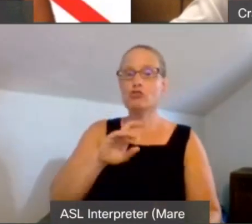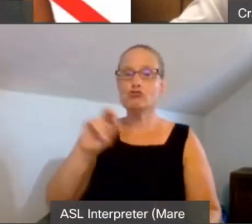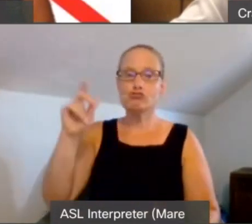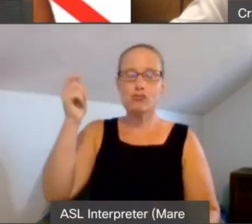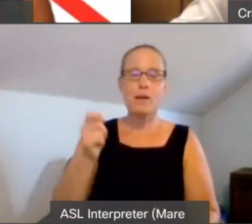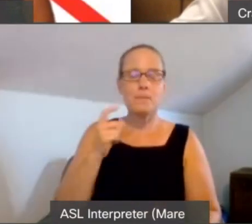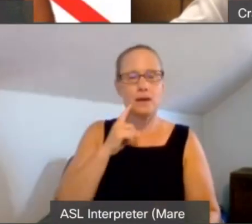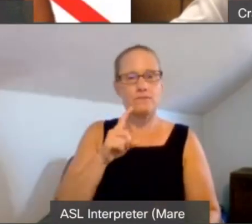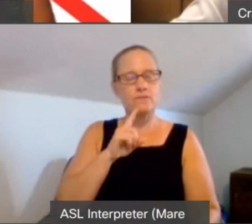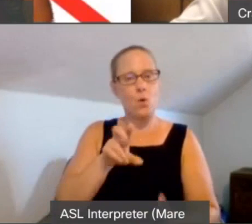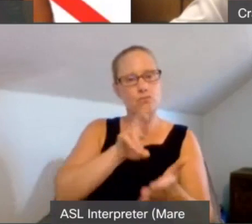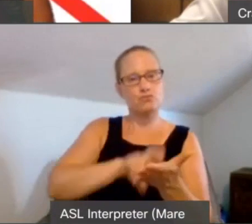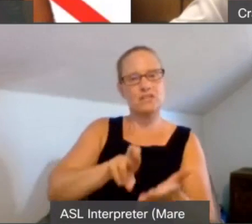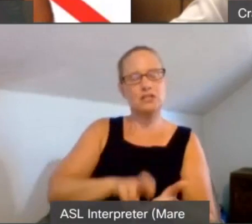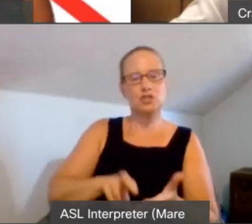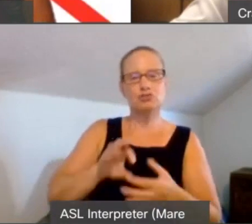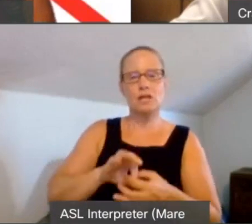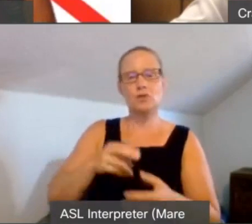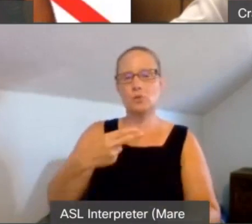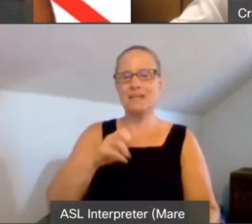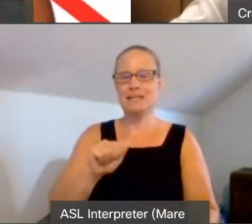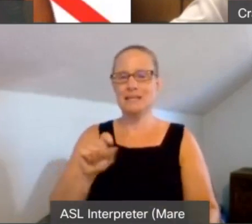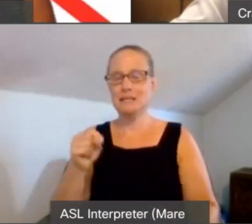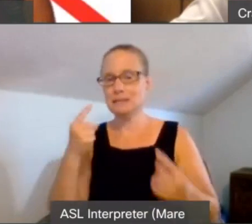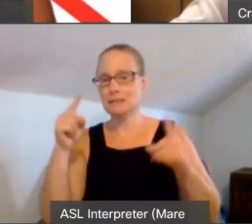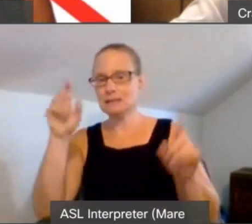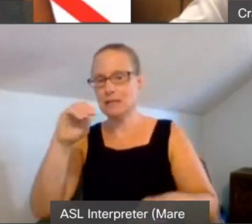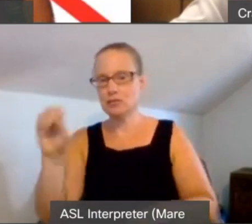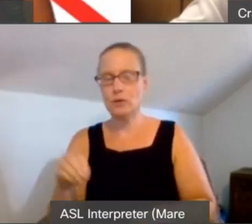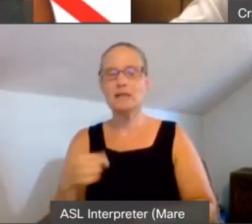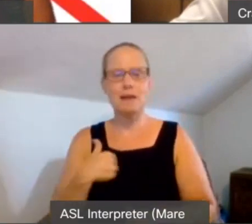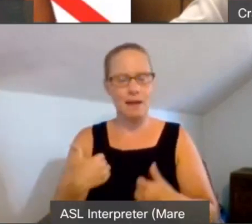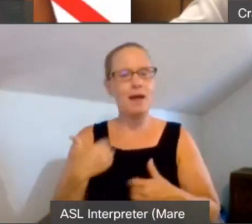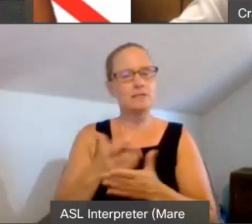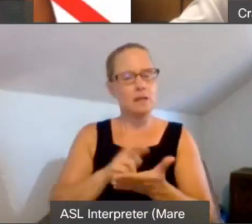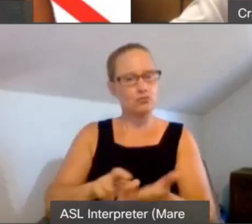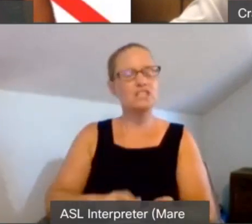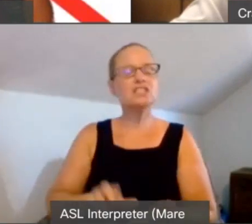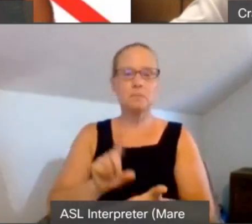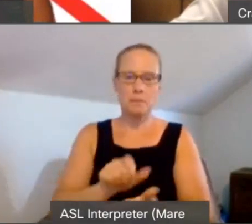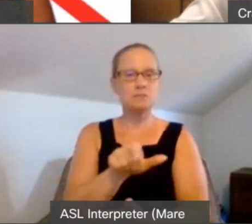of HEAT so we're working on it now. I do have some studies, a published paper I can share.